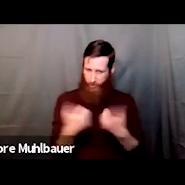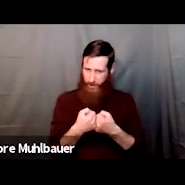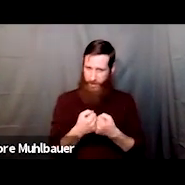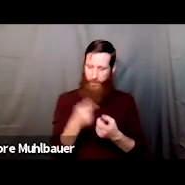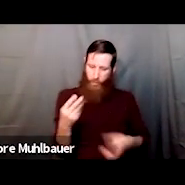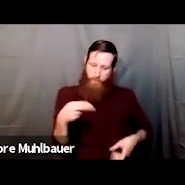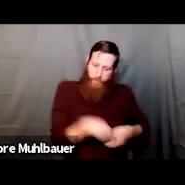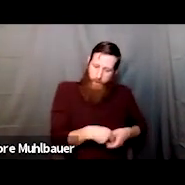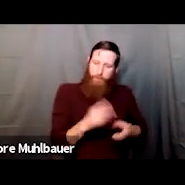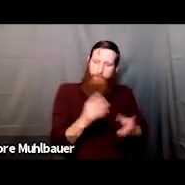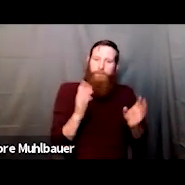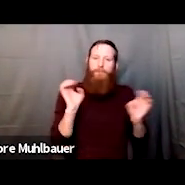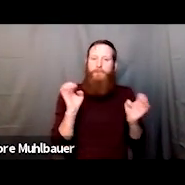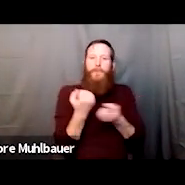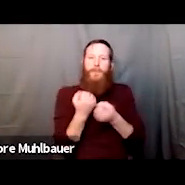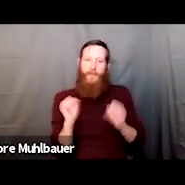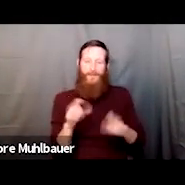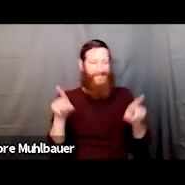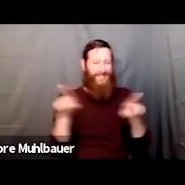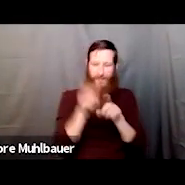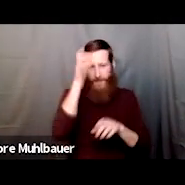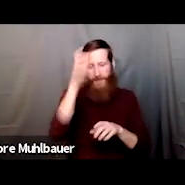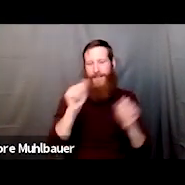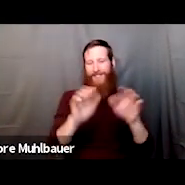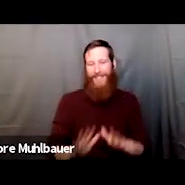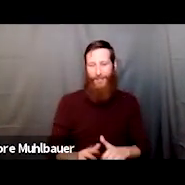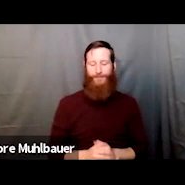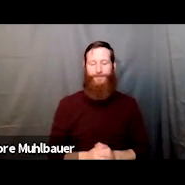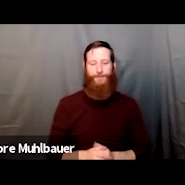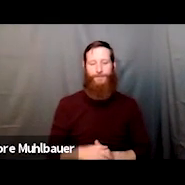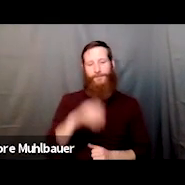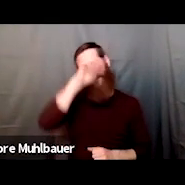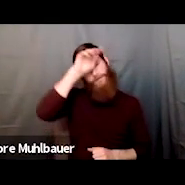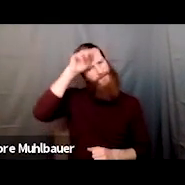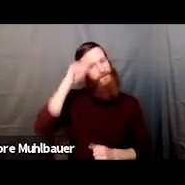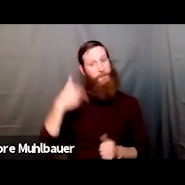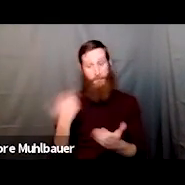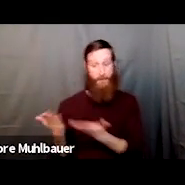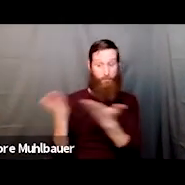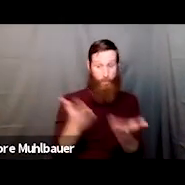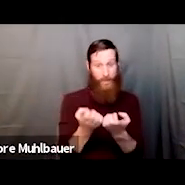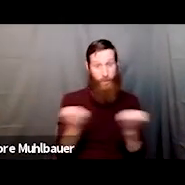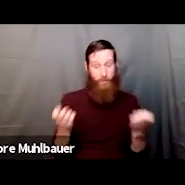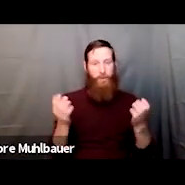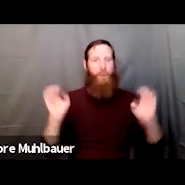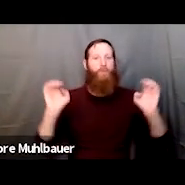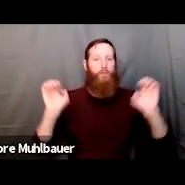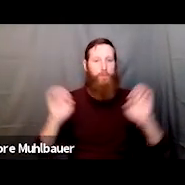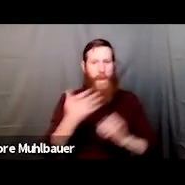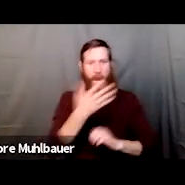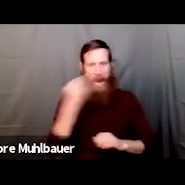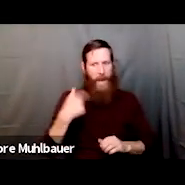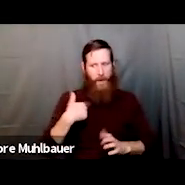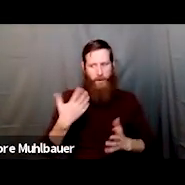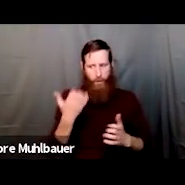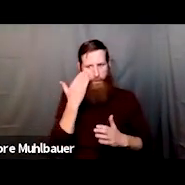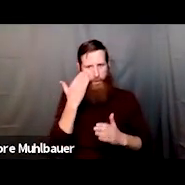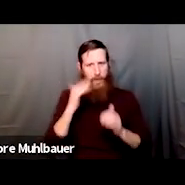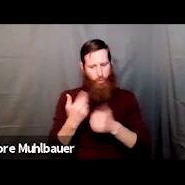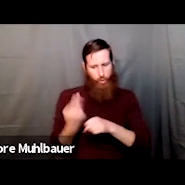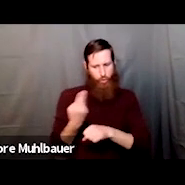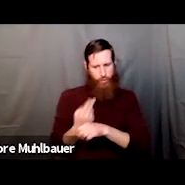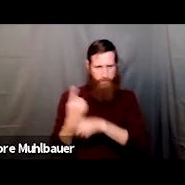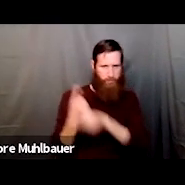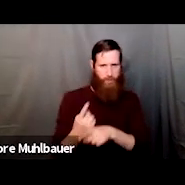Additionally, I don't bring avalanche rescue gear, because I plan to get into an avalanche, I bring it just in case, and I want to be sure I know how to use it, just in case.